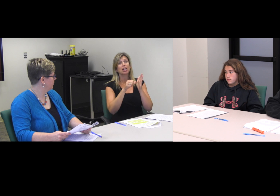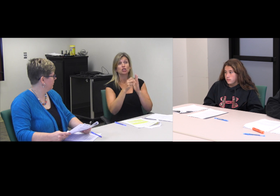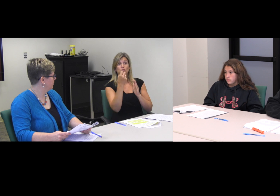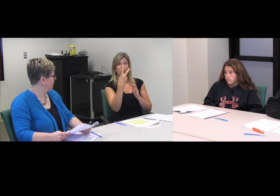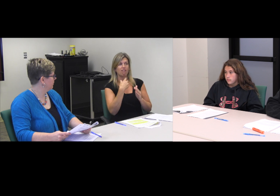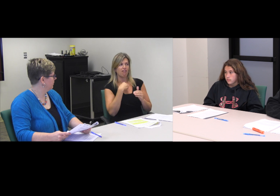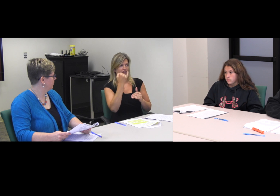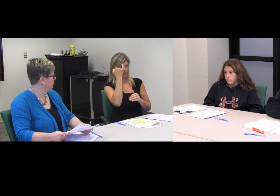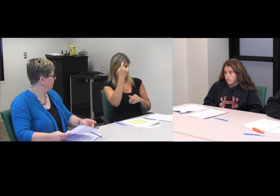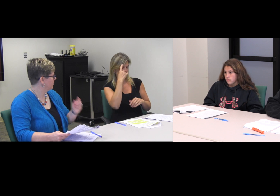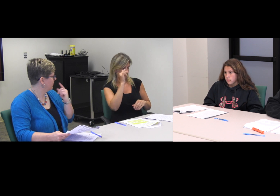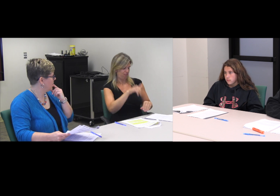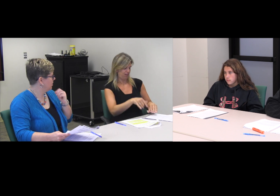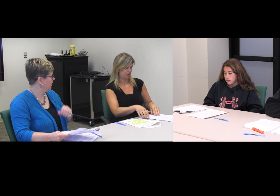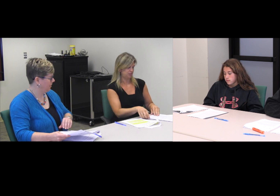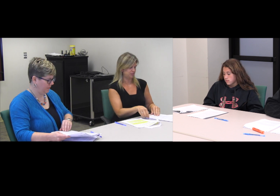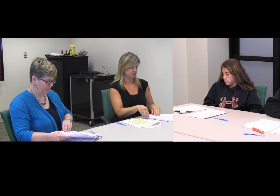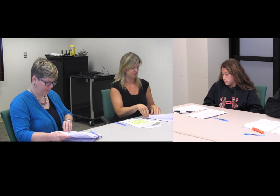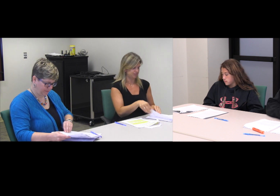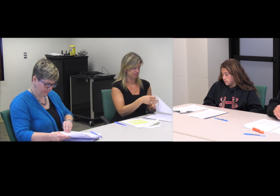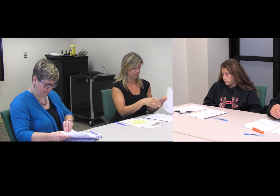Those ideas are on page 12.